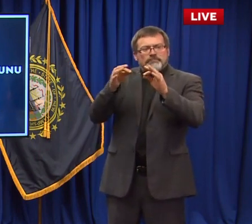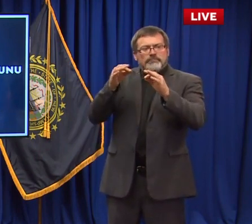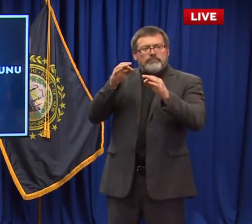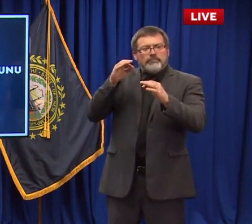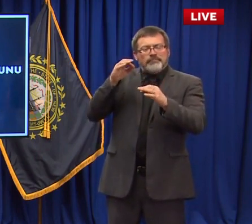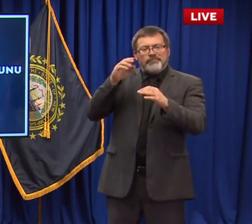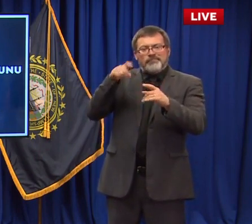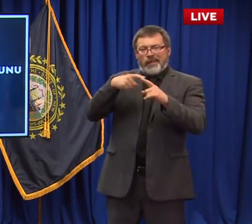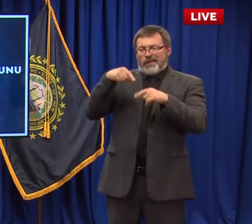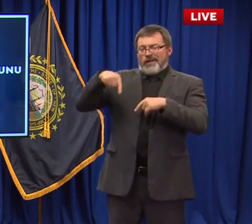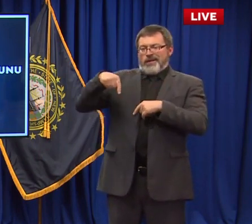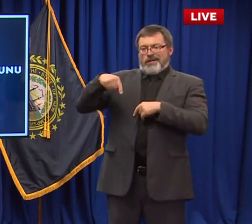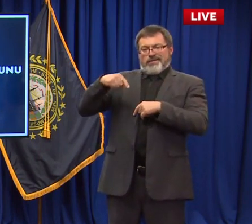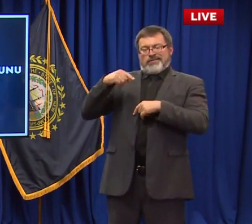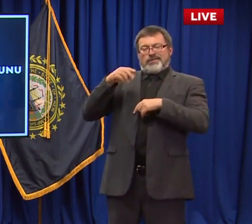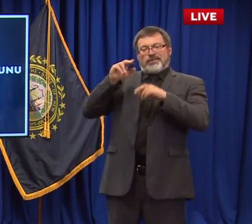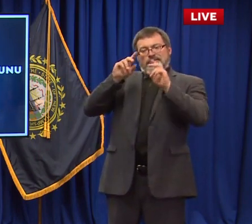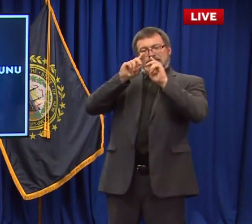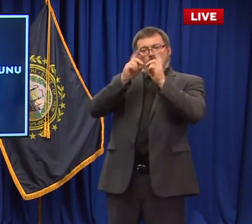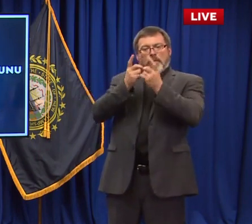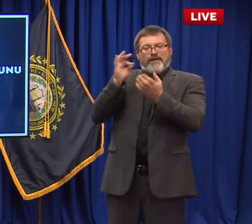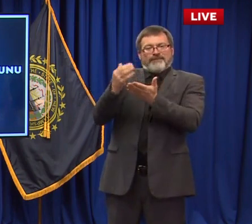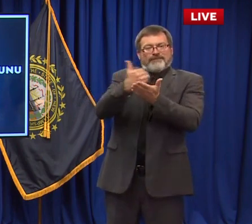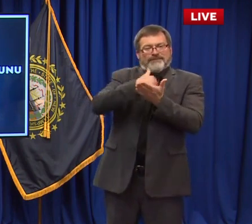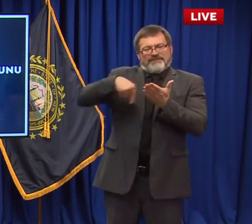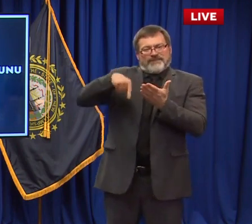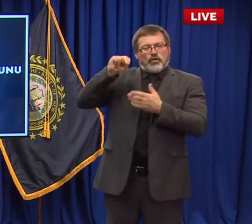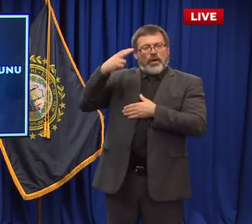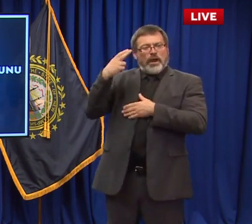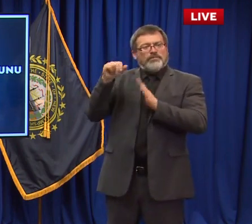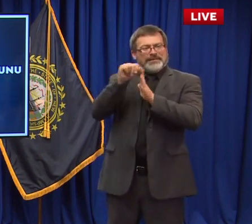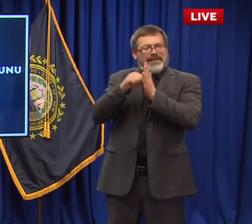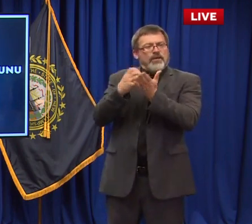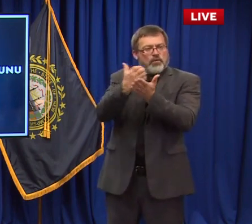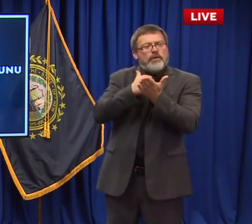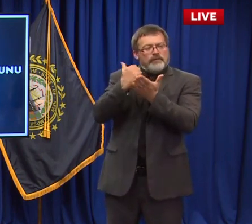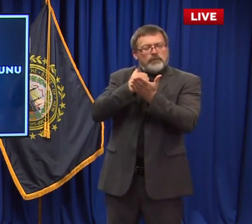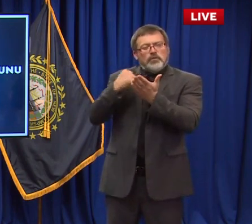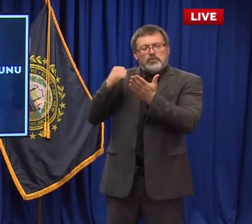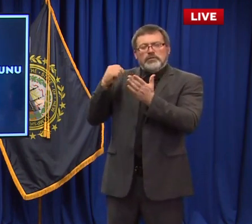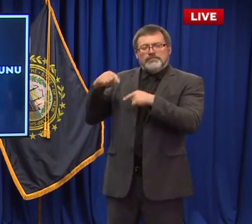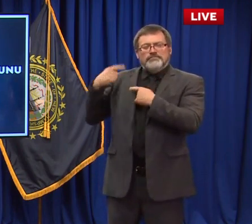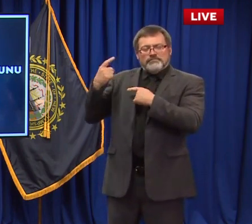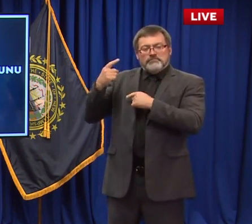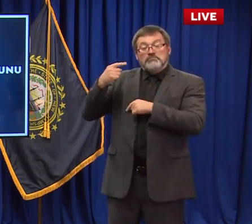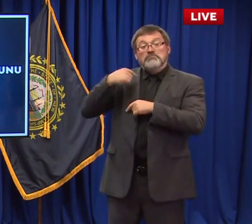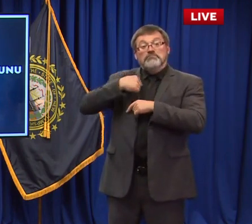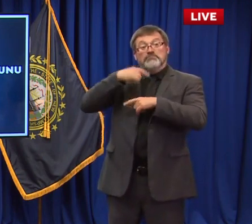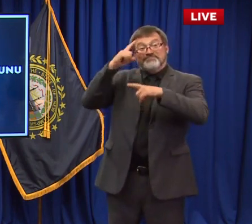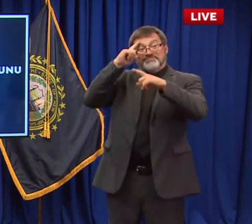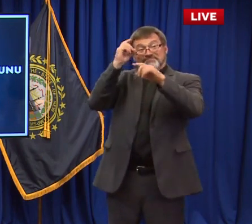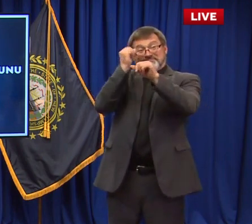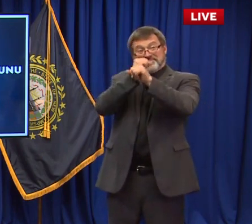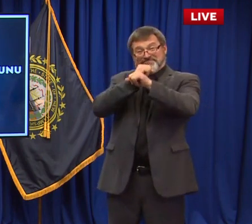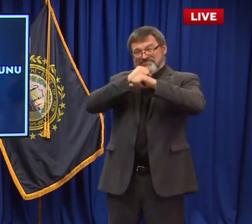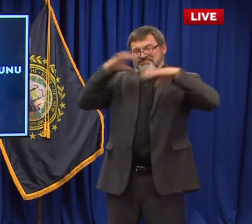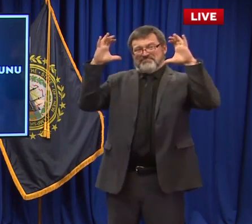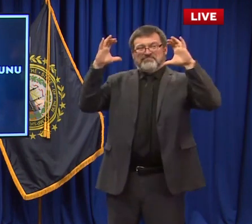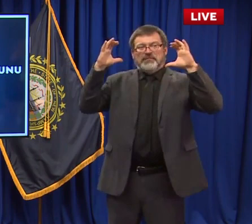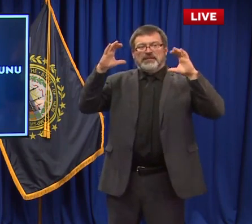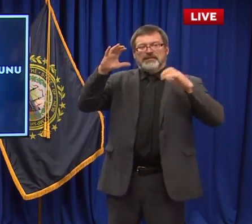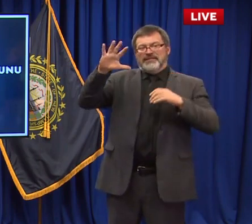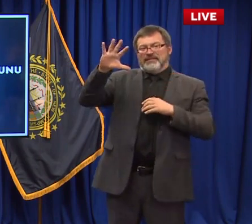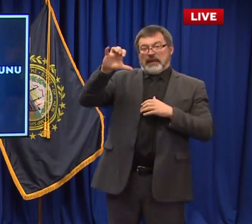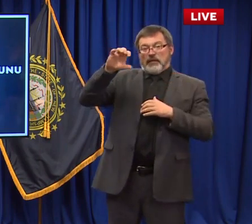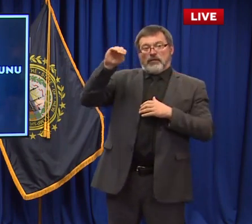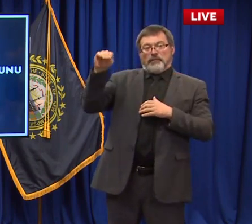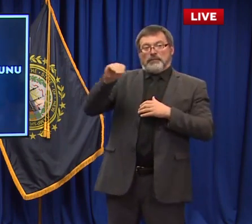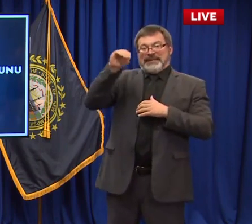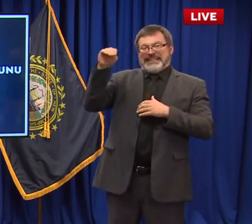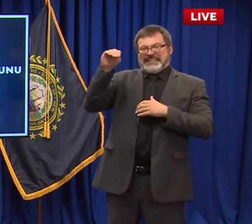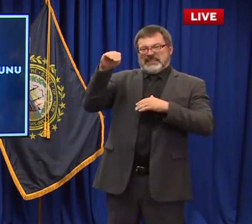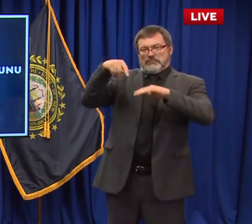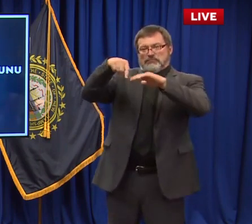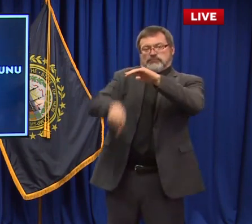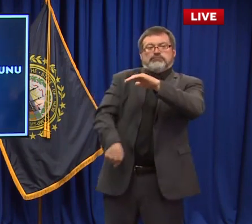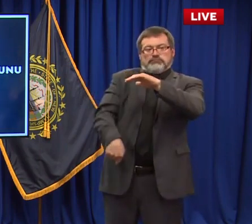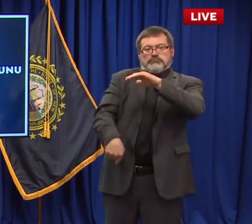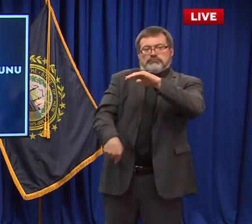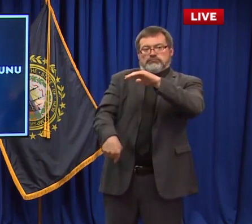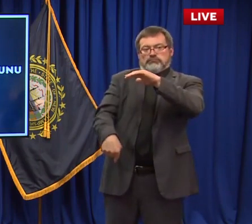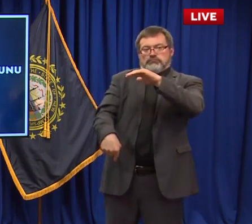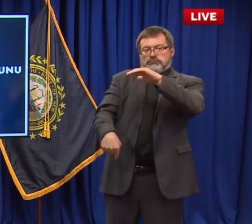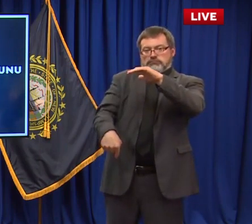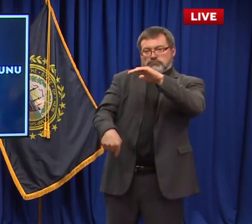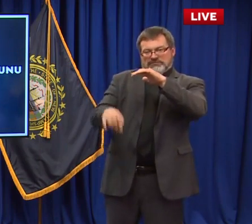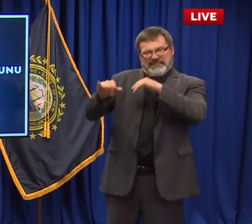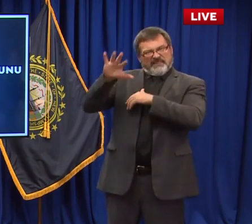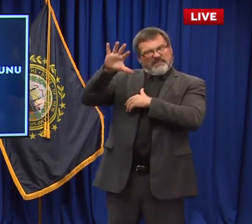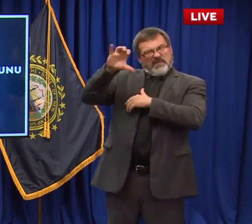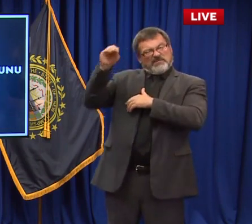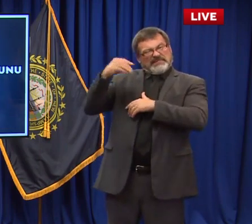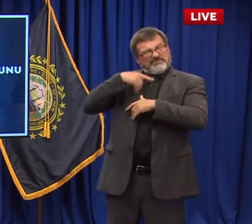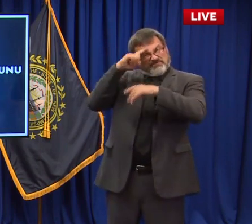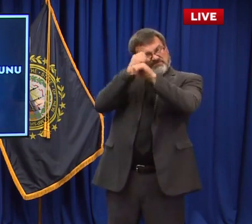FOLLOWING LAST WEEK WE TRY TO BE TRANSPARENT AND OUTLINE WHAT WE THINK THE REVENUE SITUATION FOR THE STATE GOVERNMENT, FOR WHAT THE STATE IS, WE INTENSIFY JUST OVER $500 MILLION LOSS IN